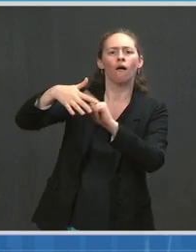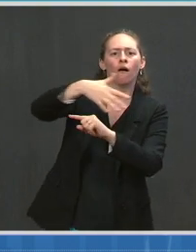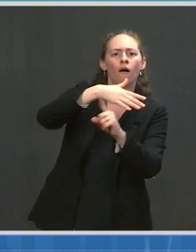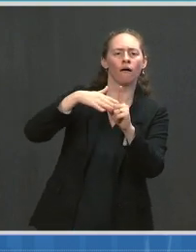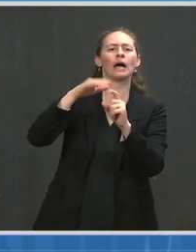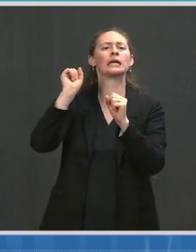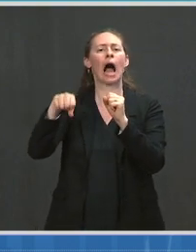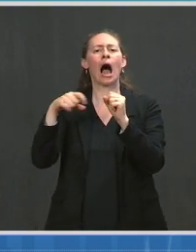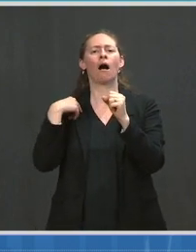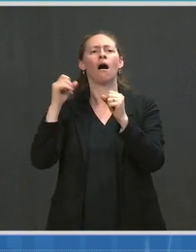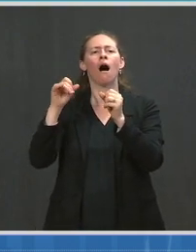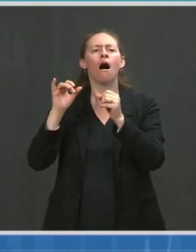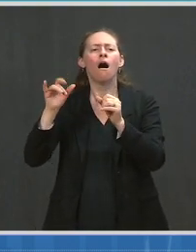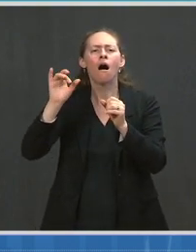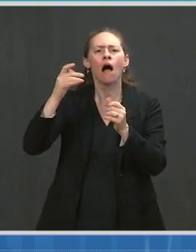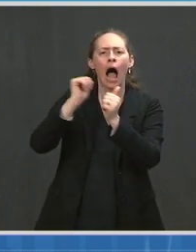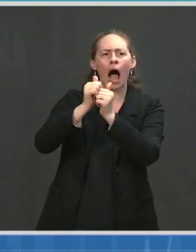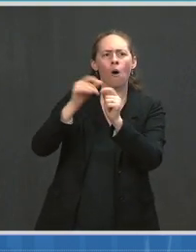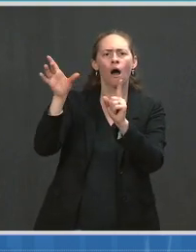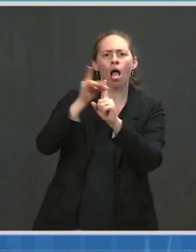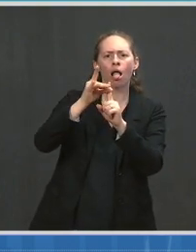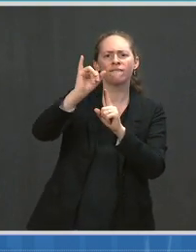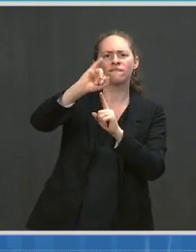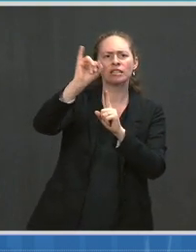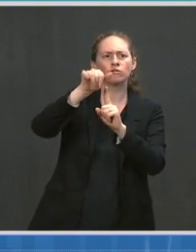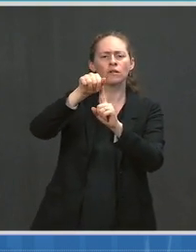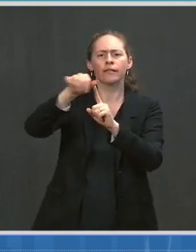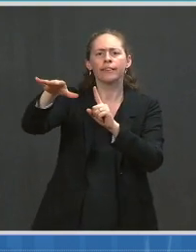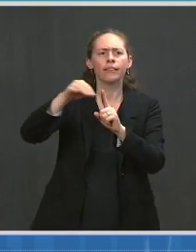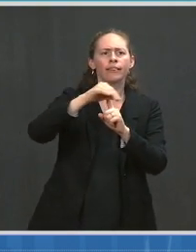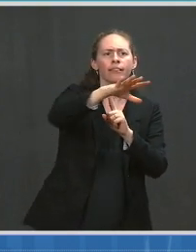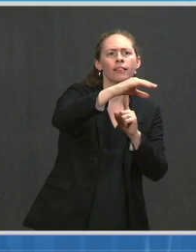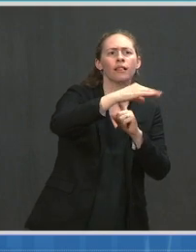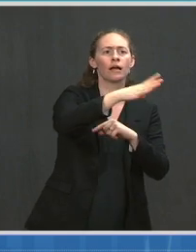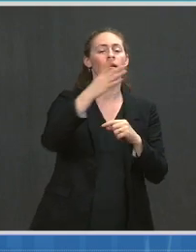in the close contacts. So we hope that within the next five or so months